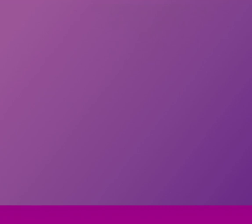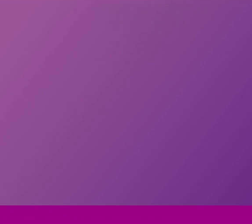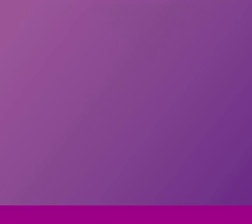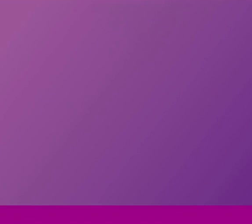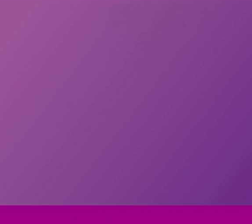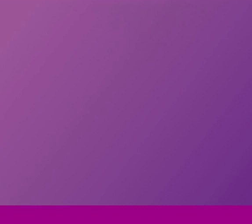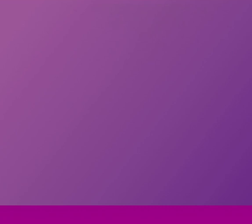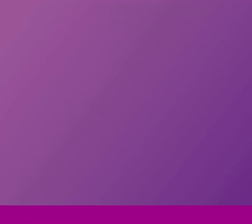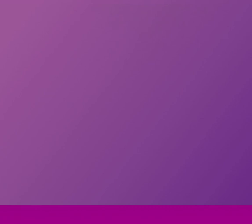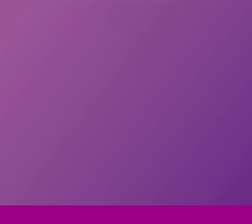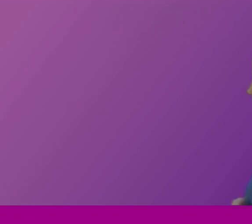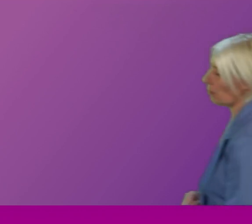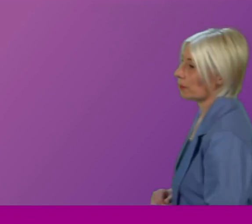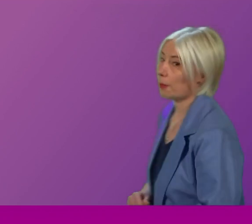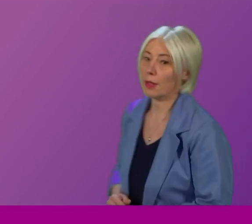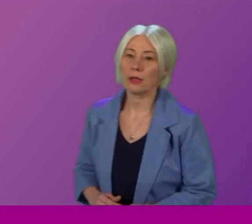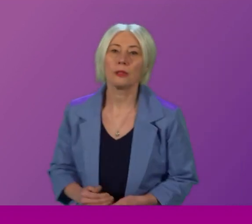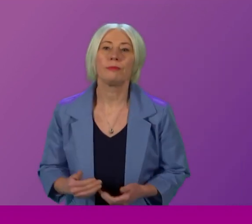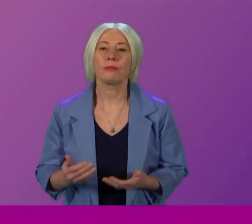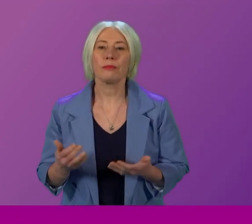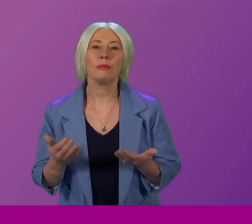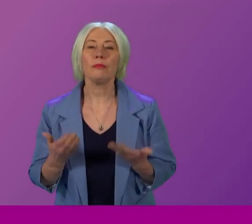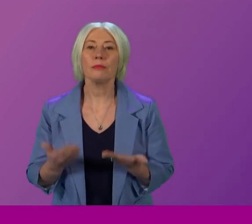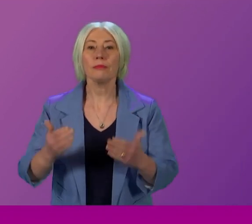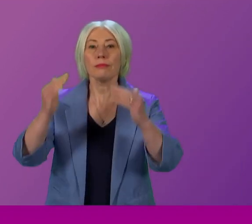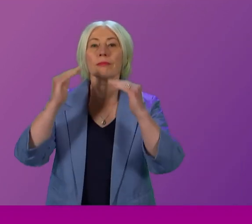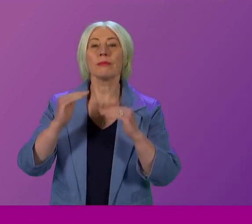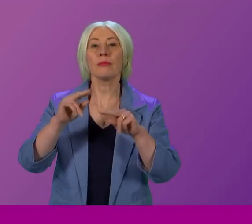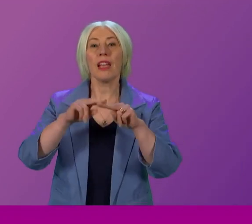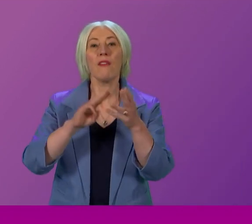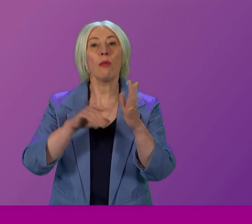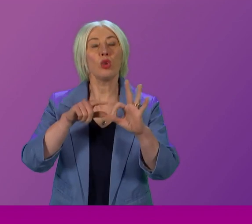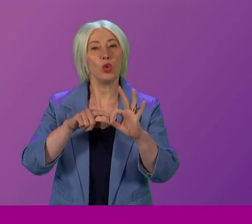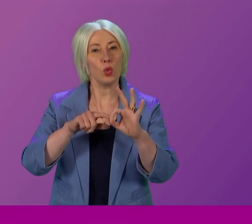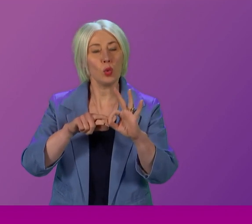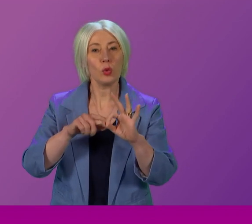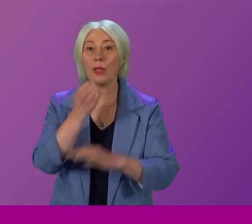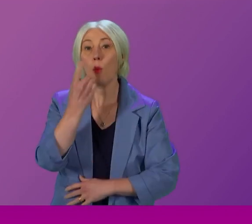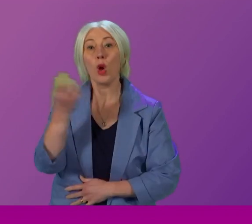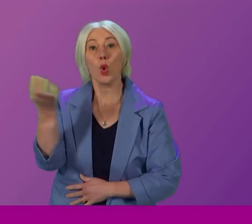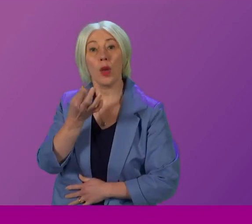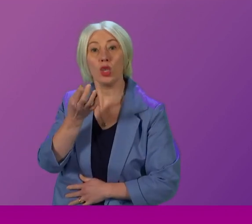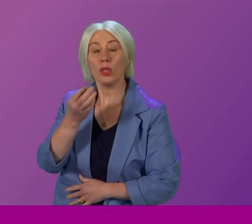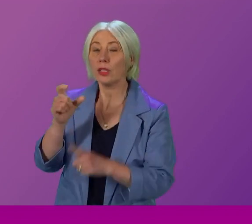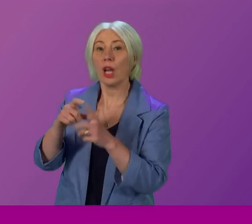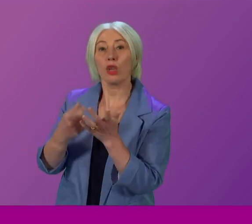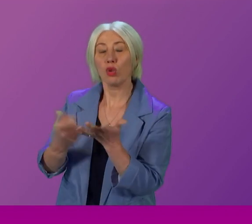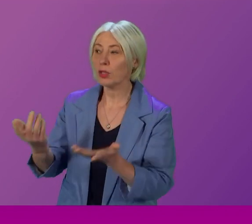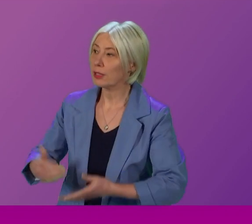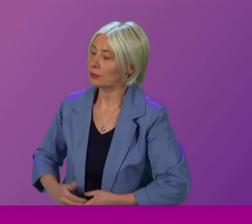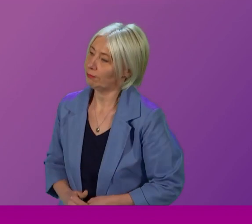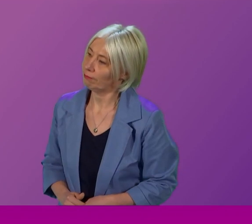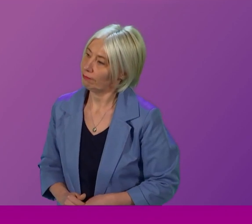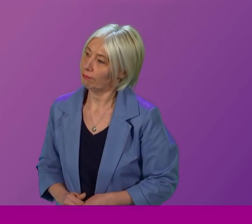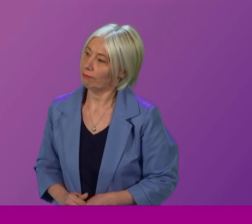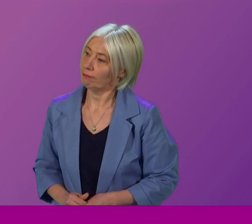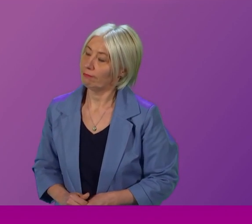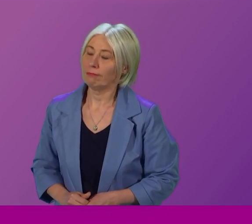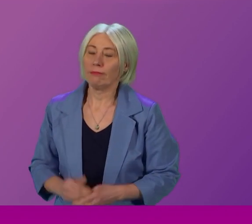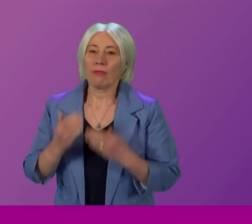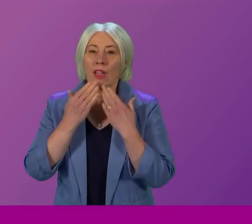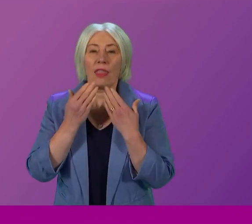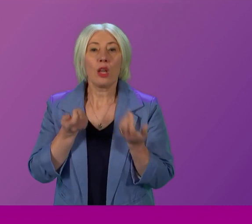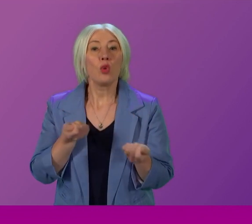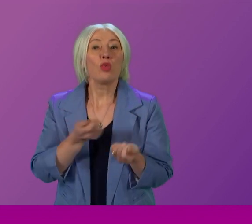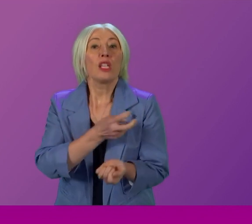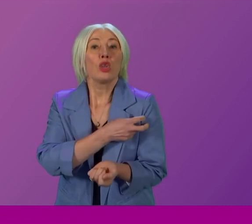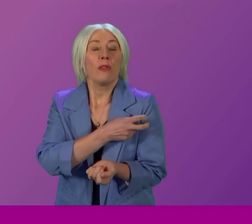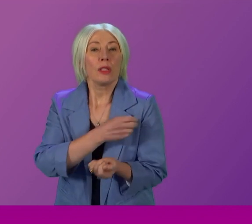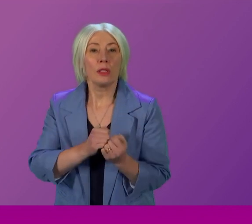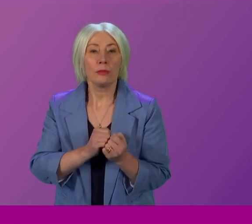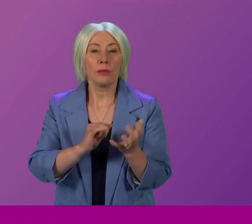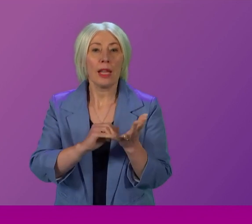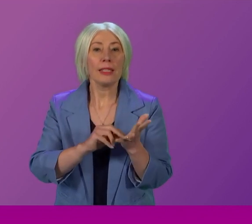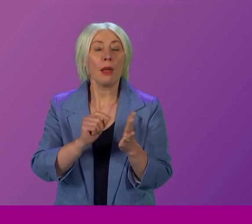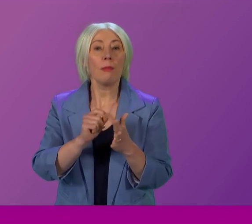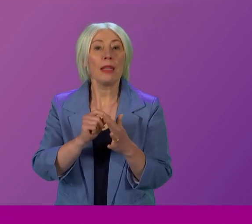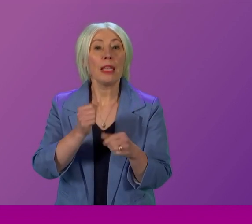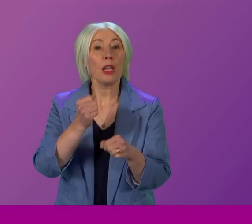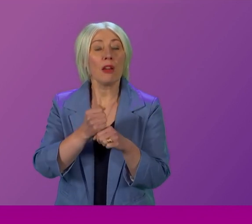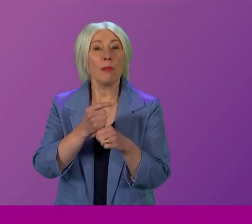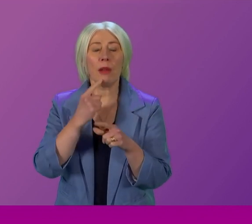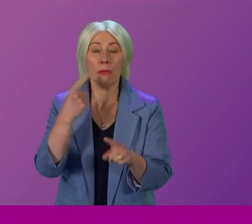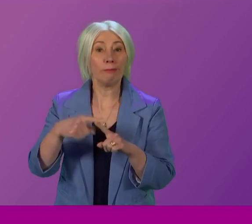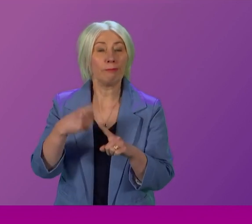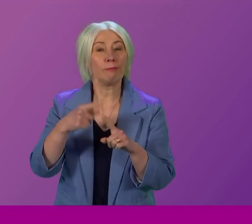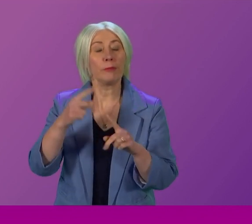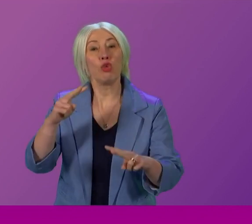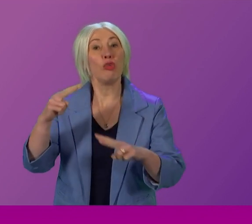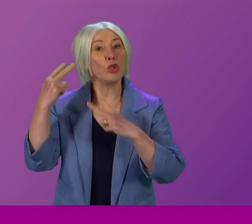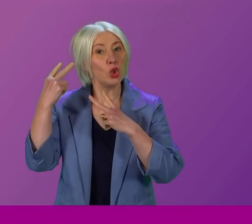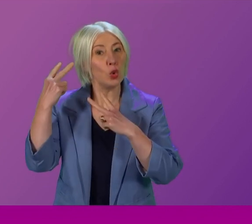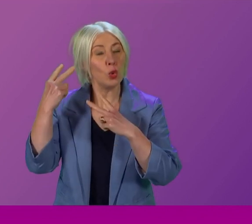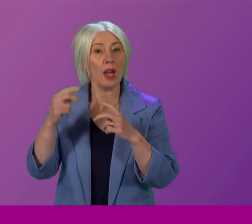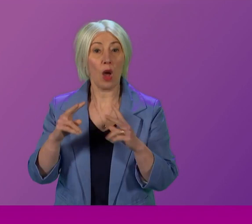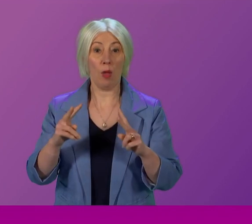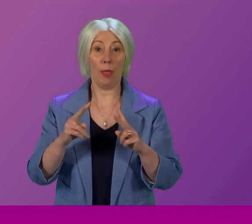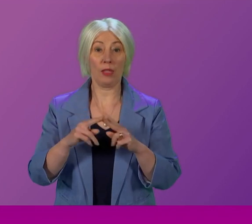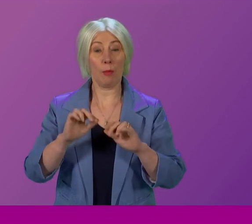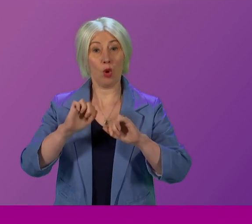The Scottish National Party Government ordered an urgent review of how double rapist Isla Bryson,